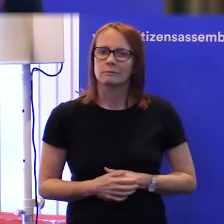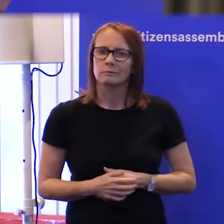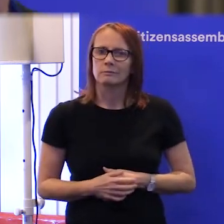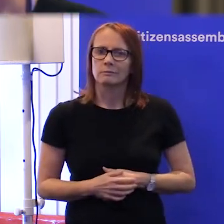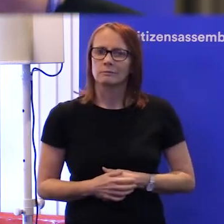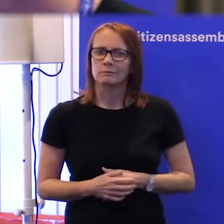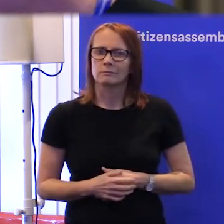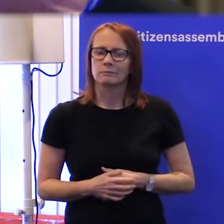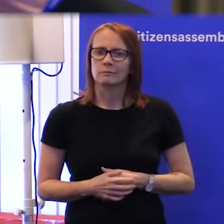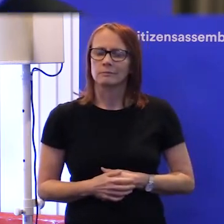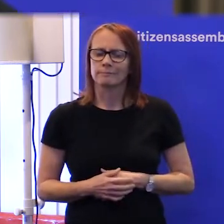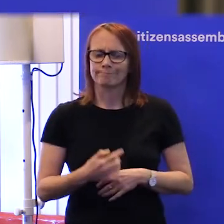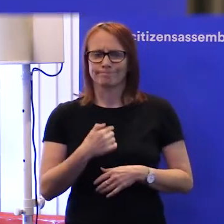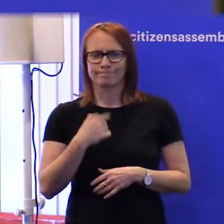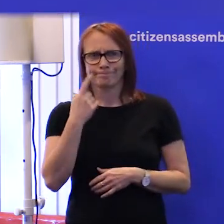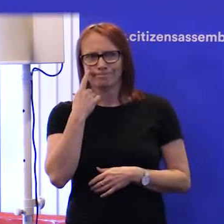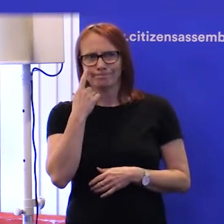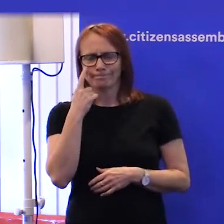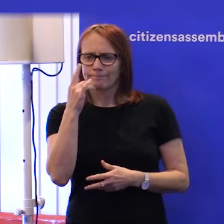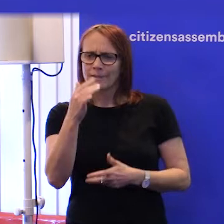just I was just looking for some stats that we'd actually can I explain this